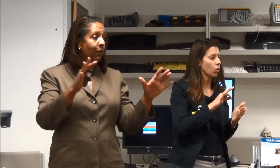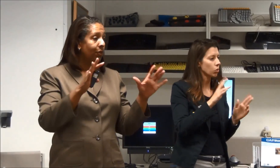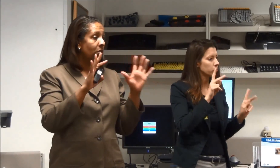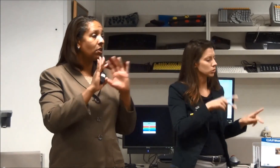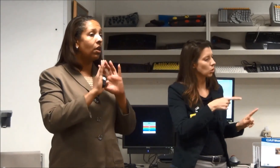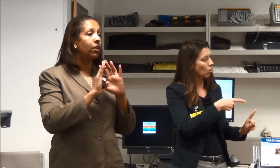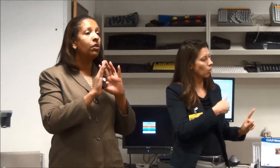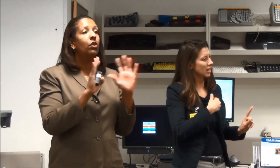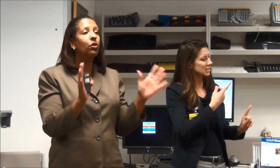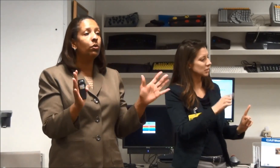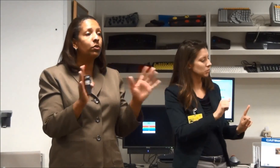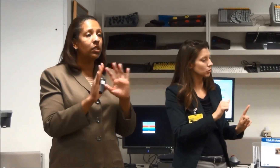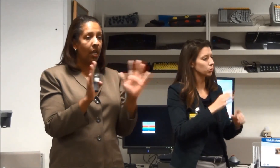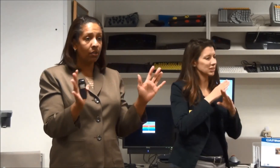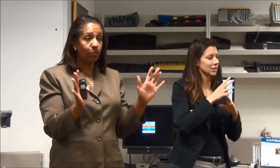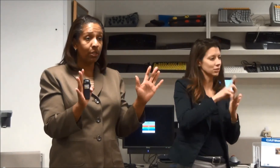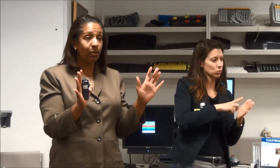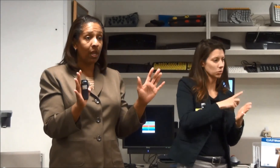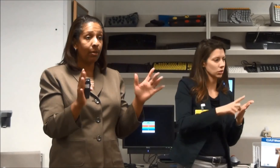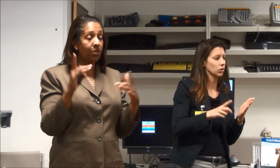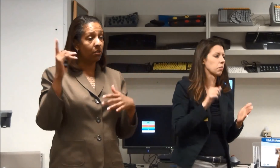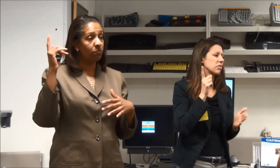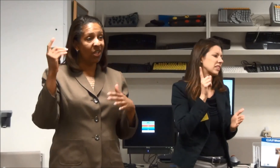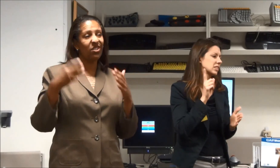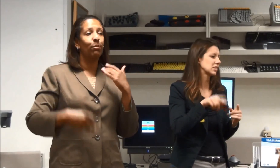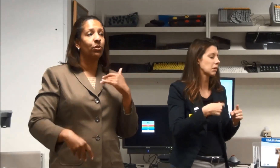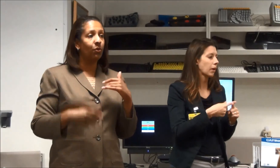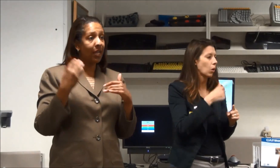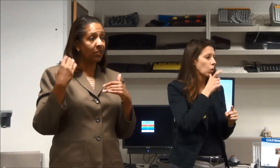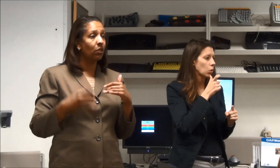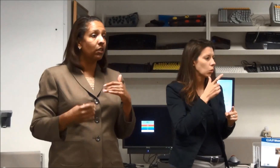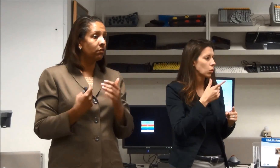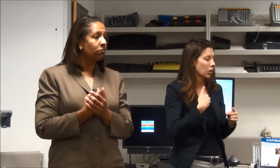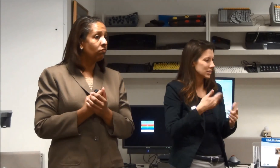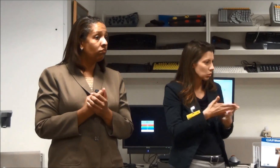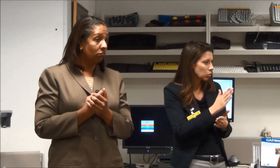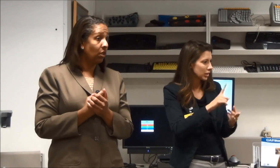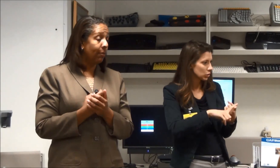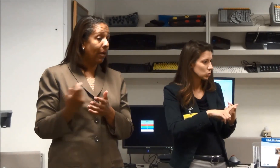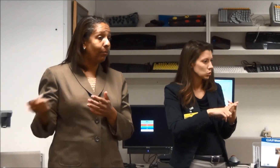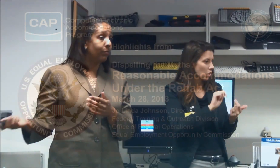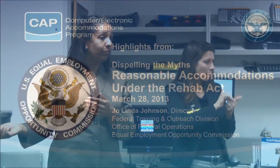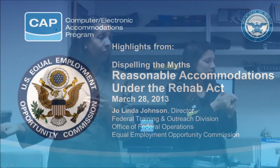But our focus is on who is entitled to reasonable accommodation, and it's the person who has a current impairment.